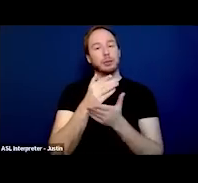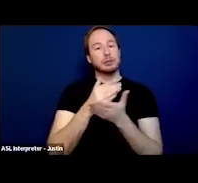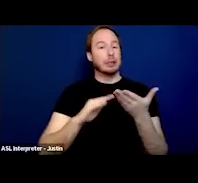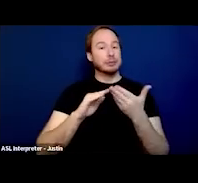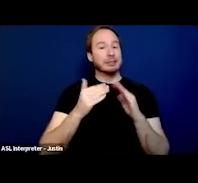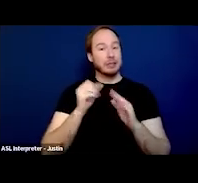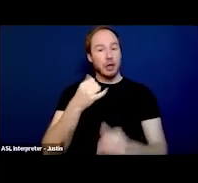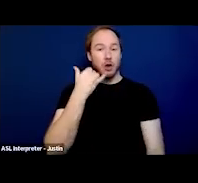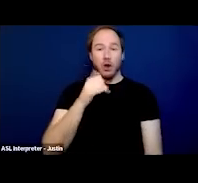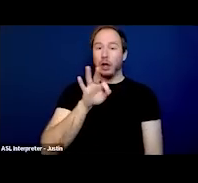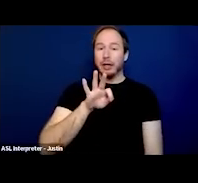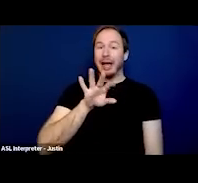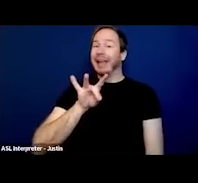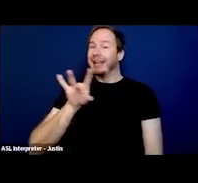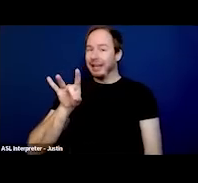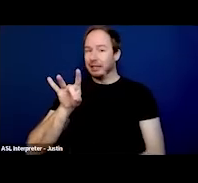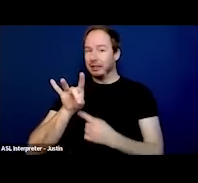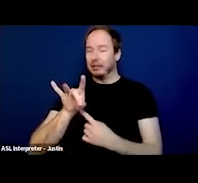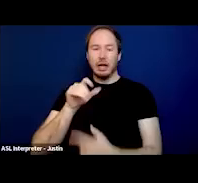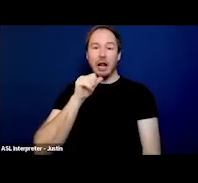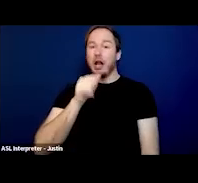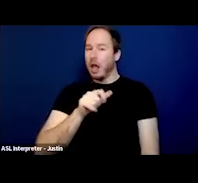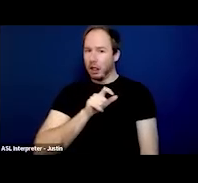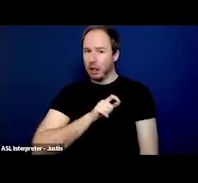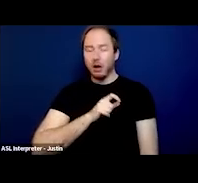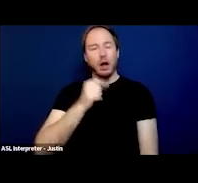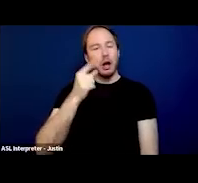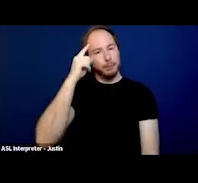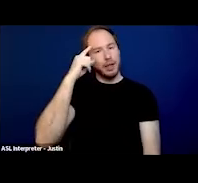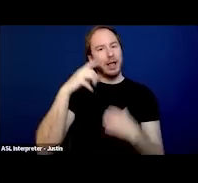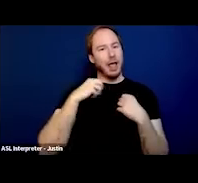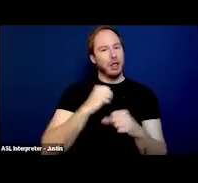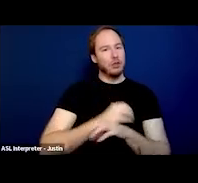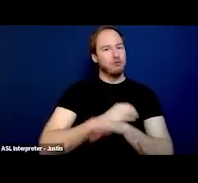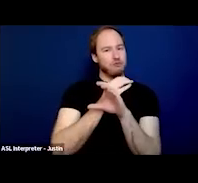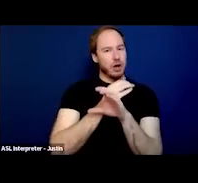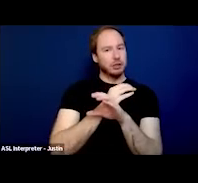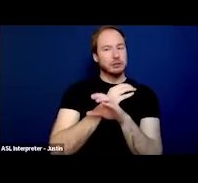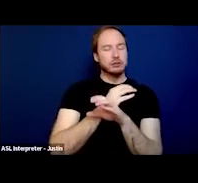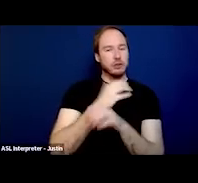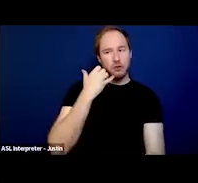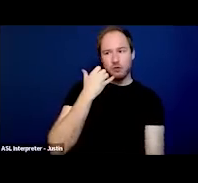which is a non-law enforcement mental health crisis hotline that can be used as an alternative to 911,